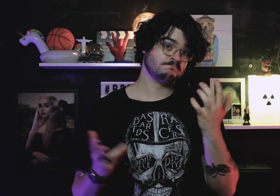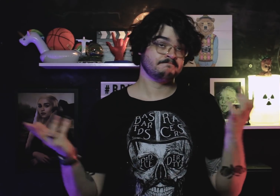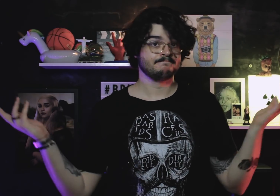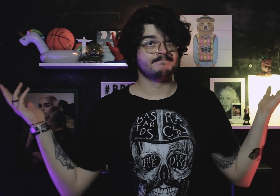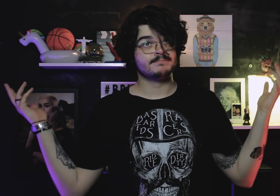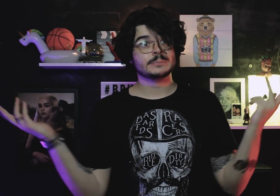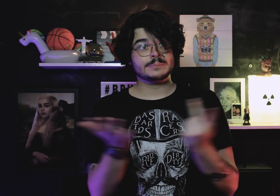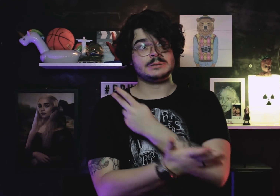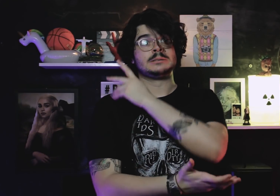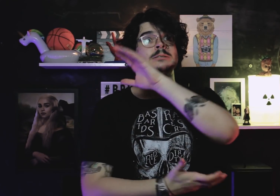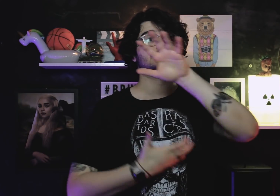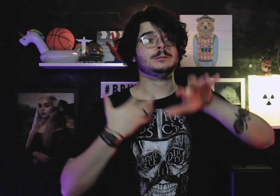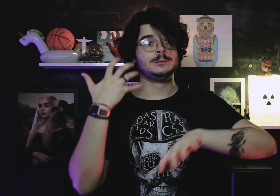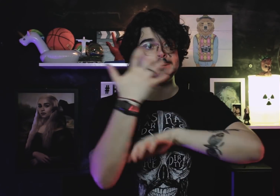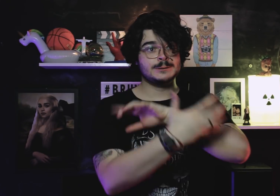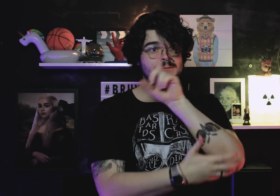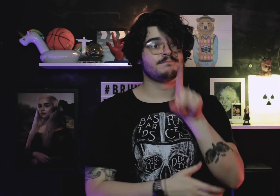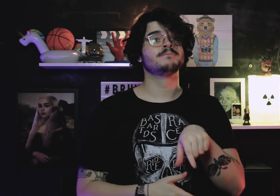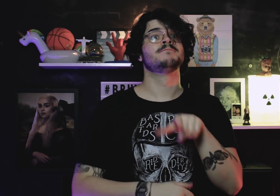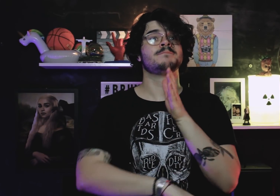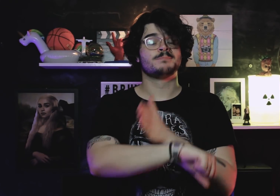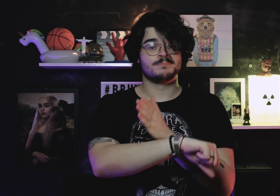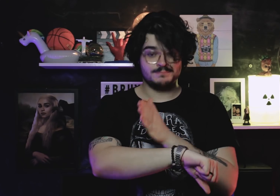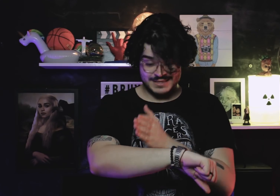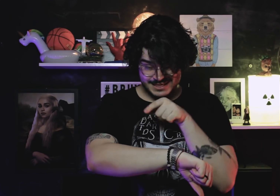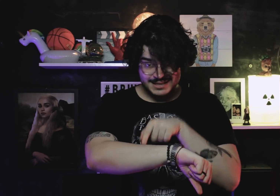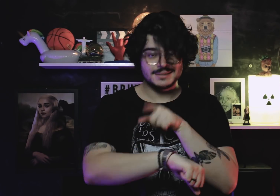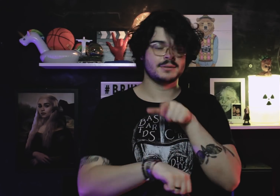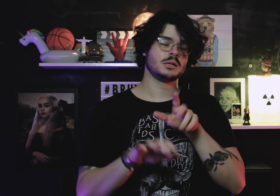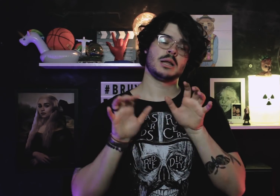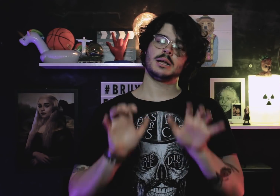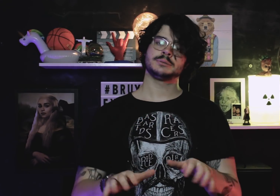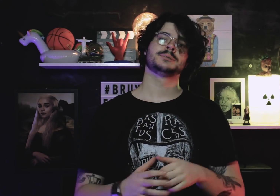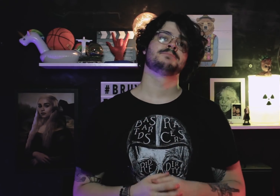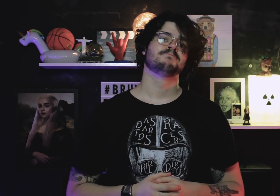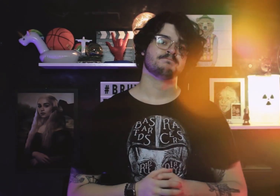Anyway, so was the Middle Ages ...